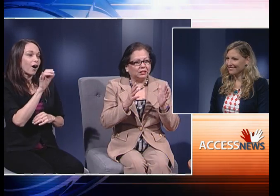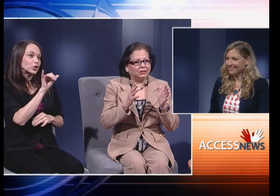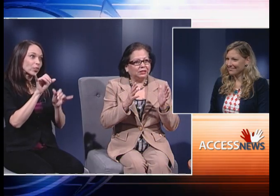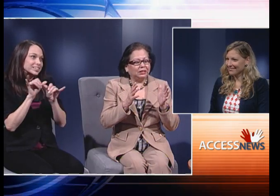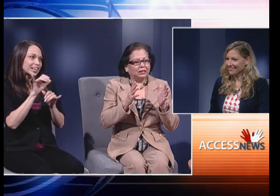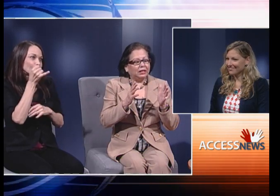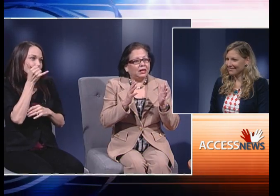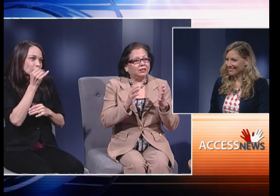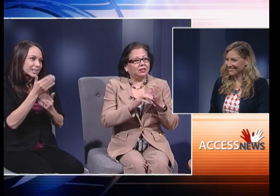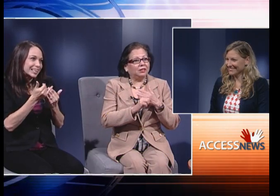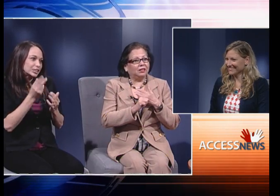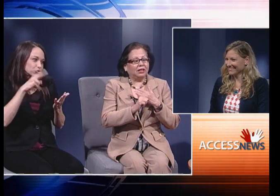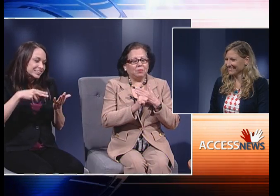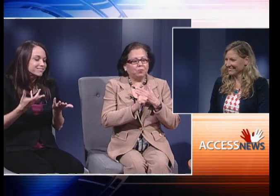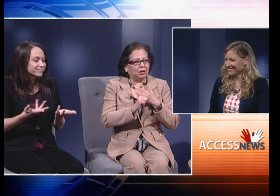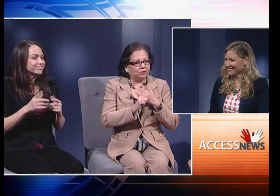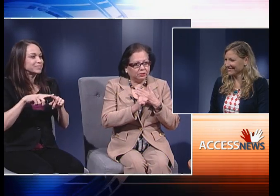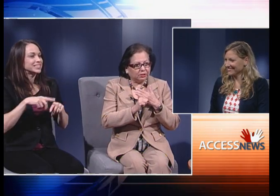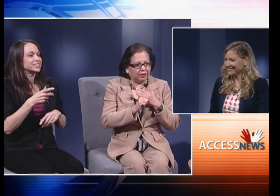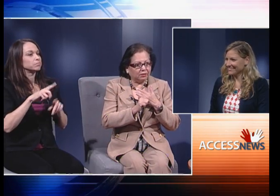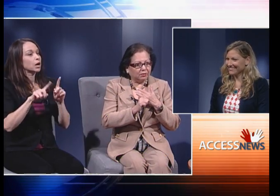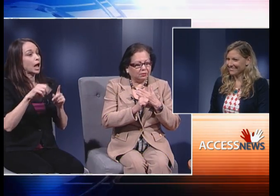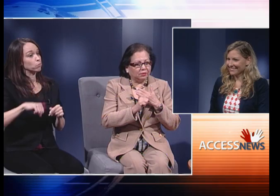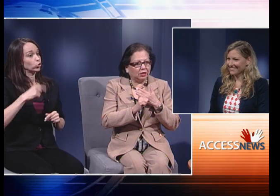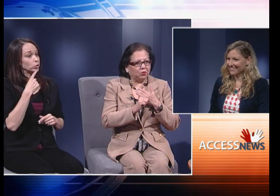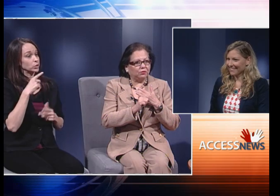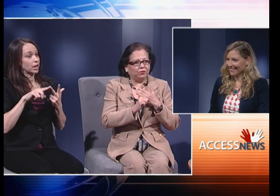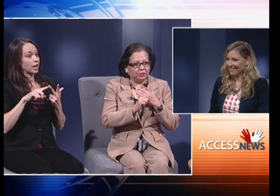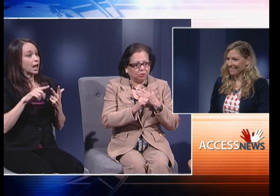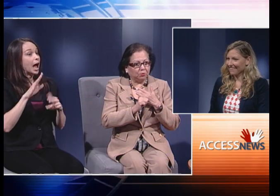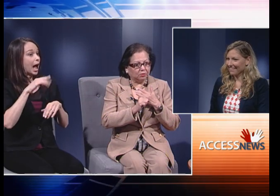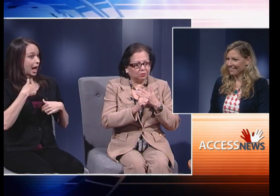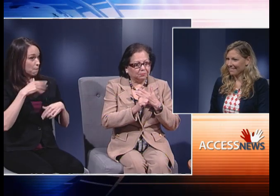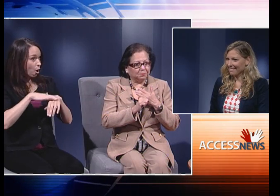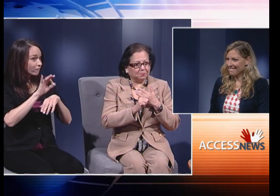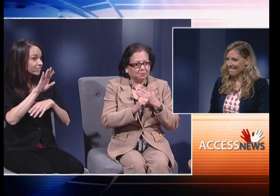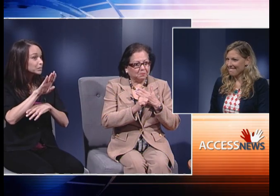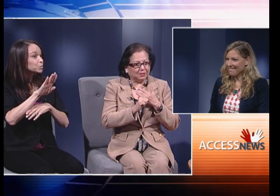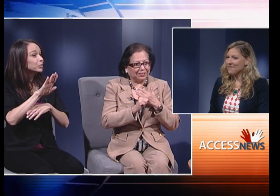And then I'm proud to say that I'm on Facebook, okay.